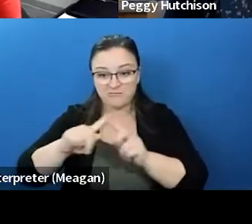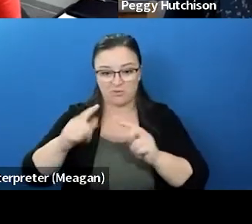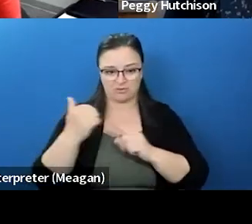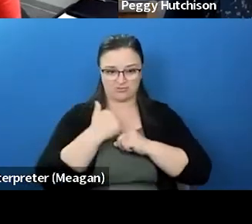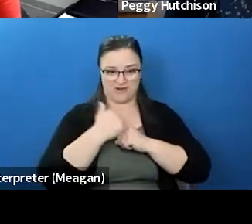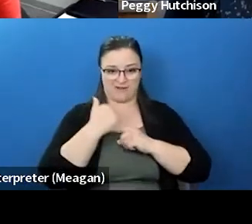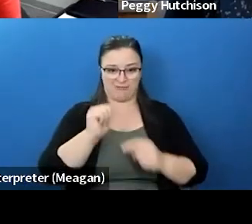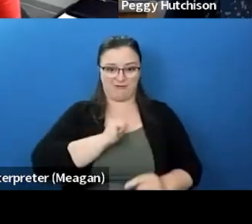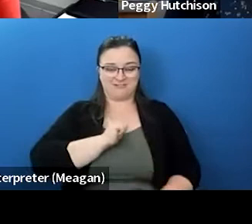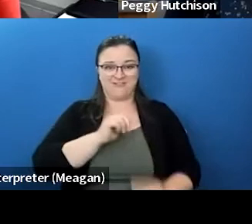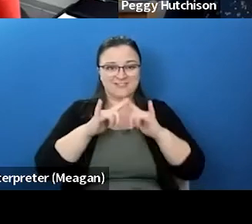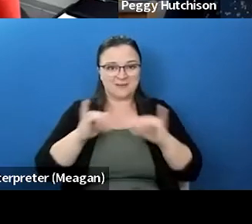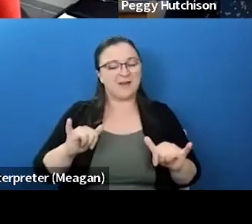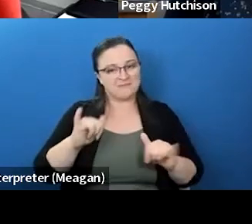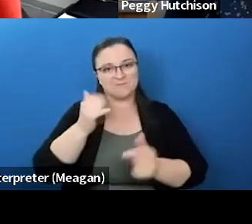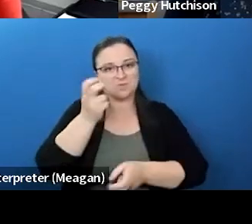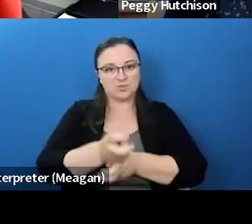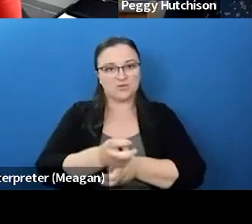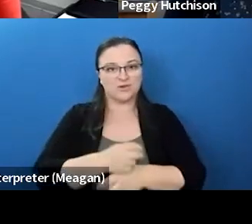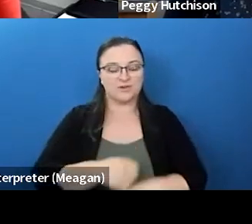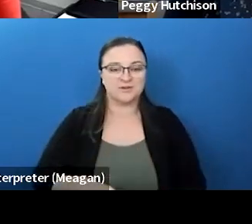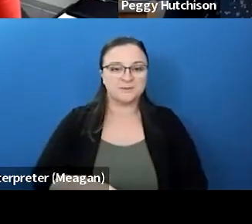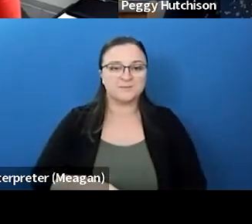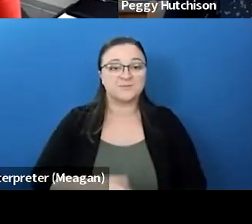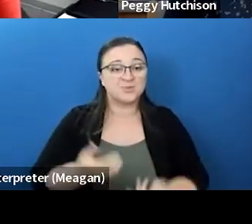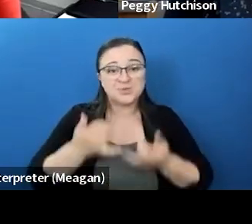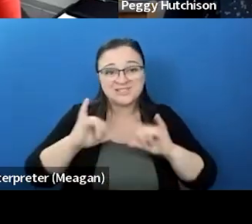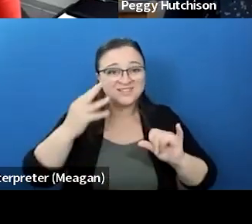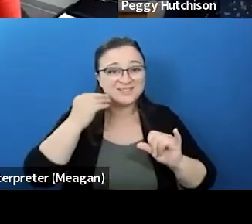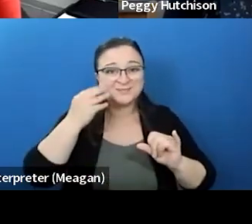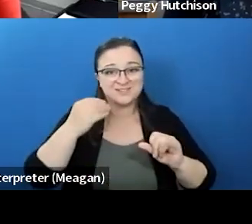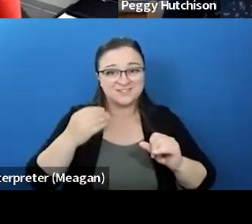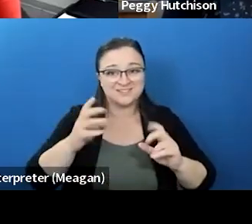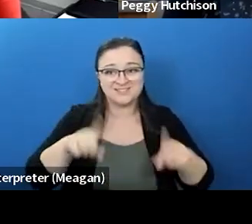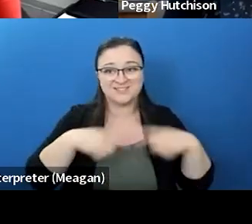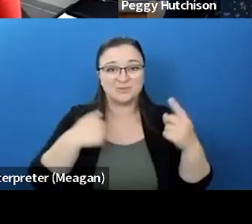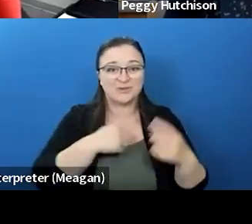that was difficult and we're still going through it. We've been back in the office since September.